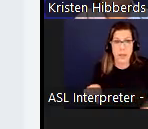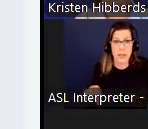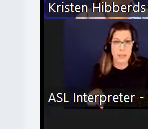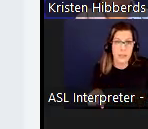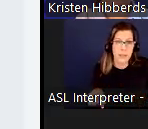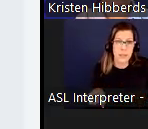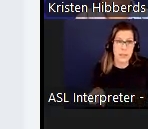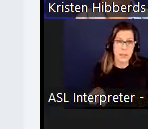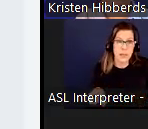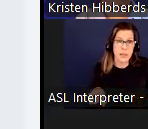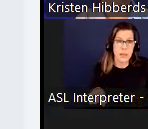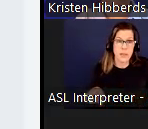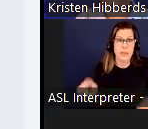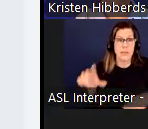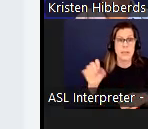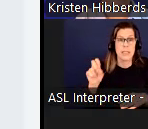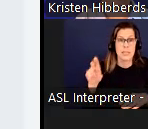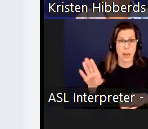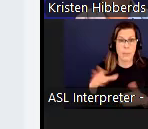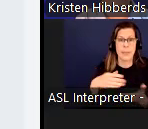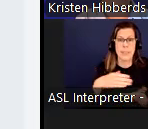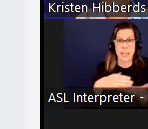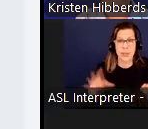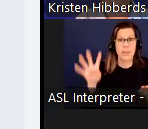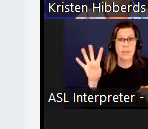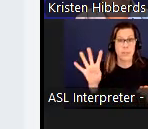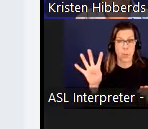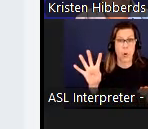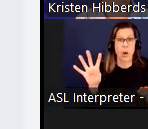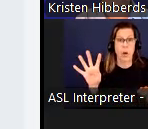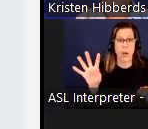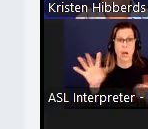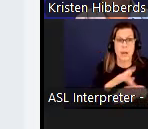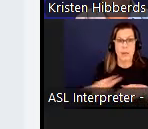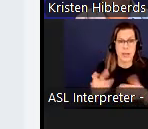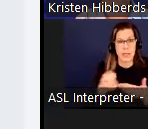the subsection for availability that is deleting references to APS providing